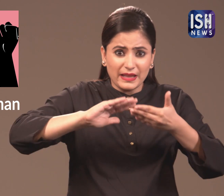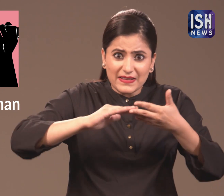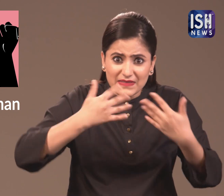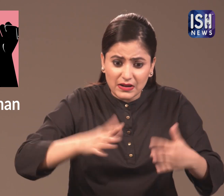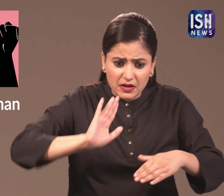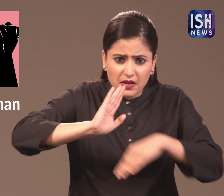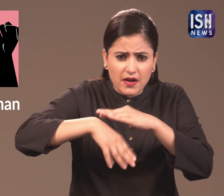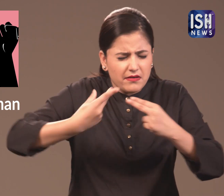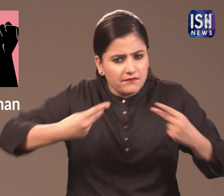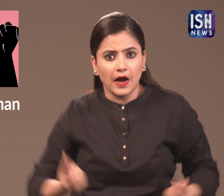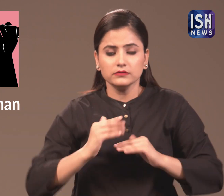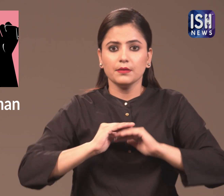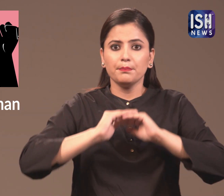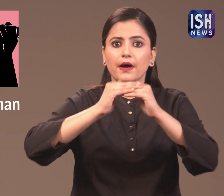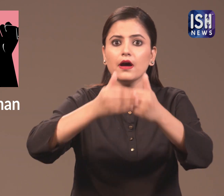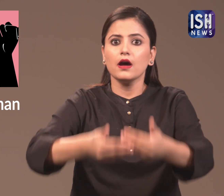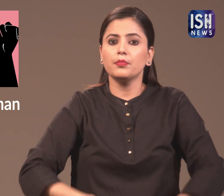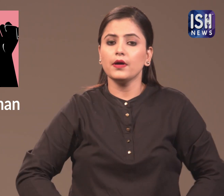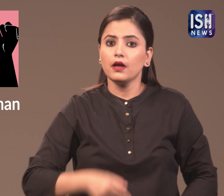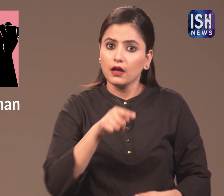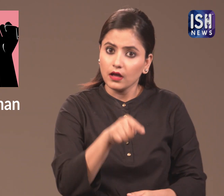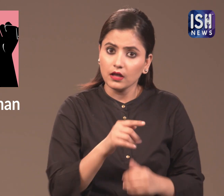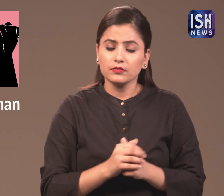After marriage she immediately became pregnant.